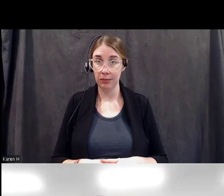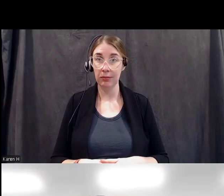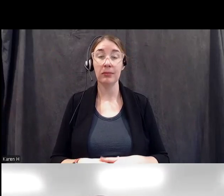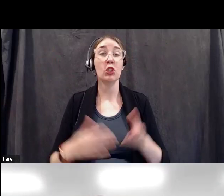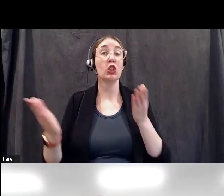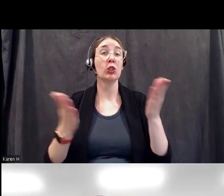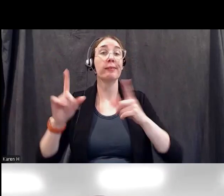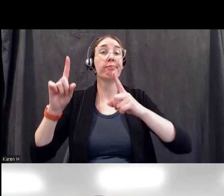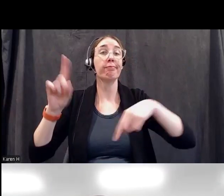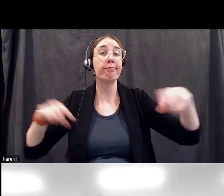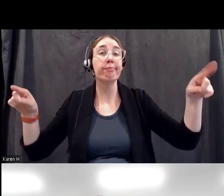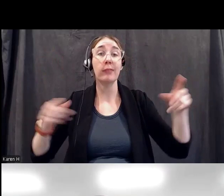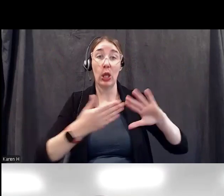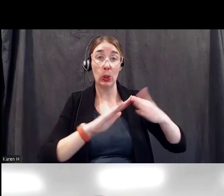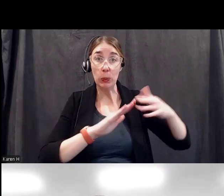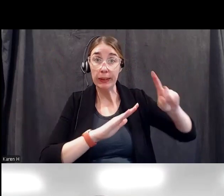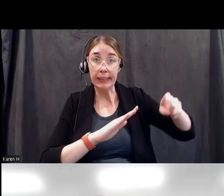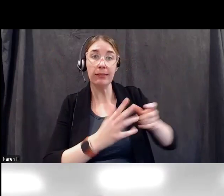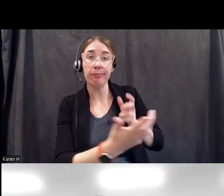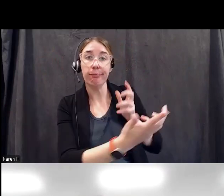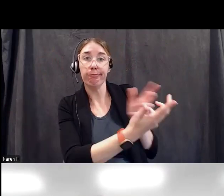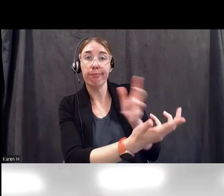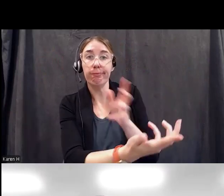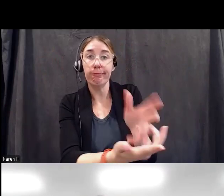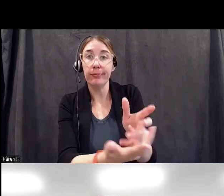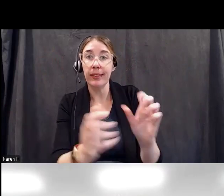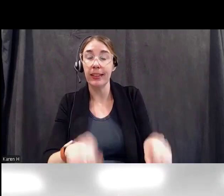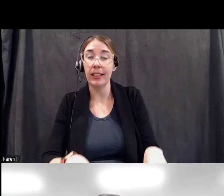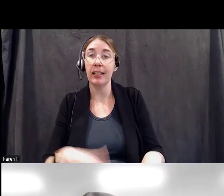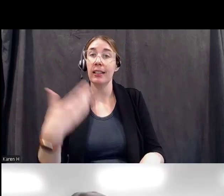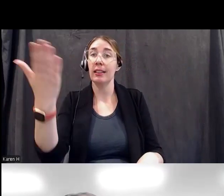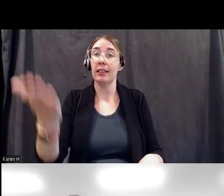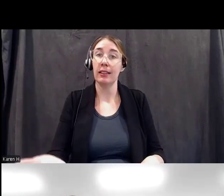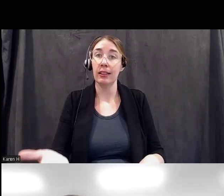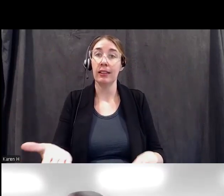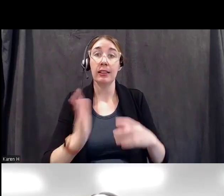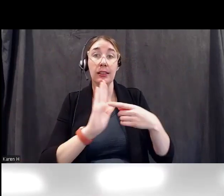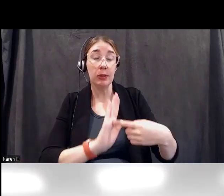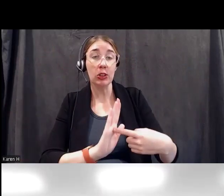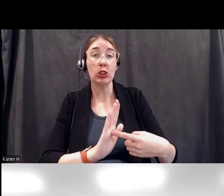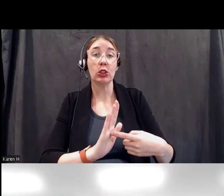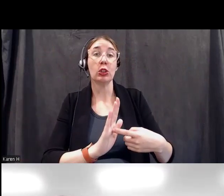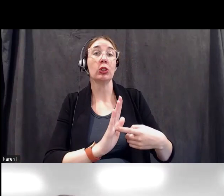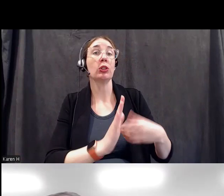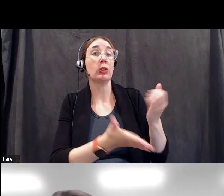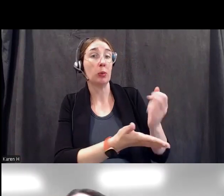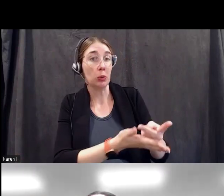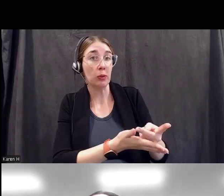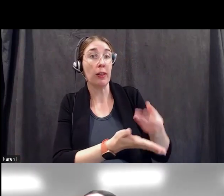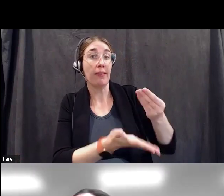diverse needs of our community. Thee include device demonstration, loan programs, financial assistance and -- training and support.